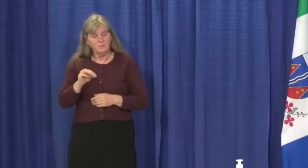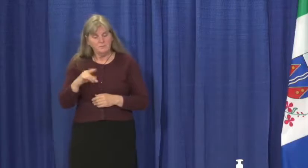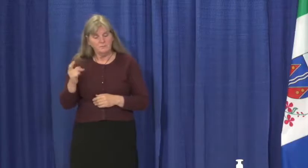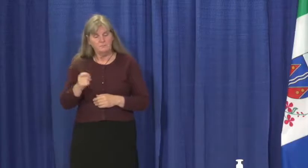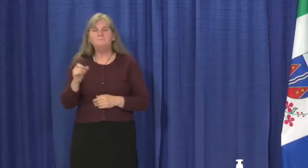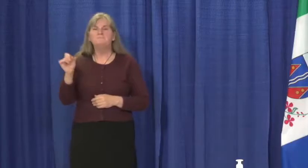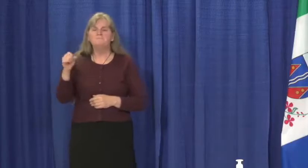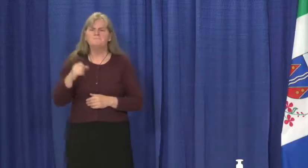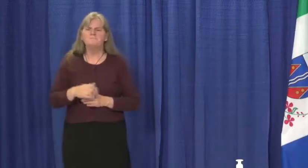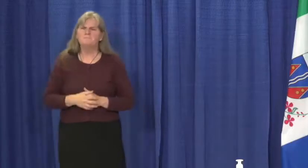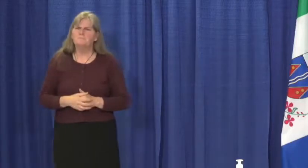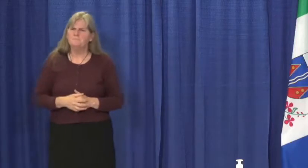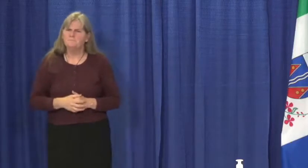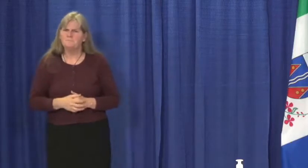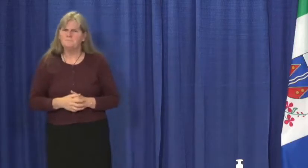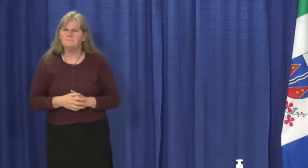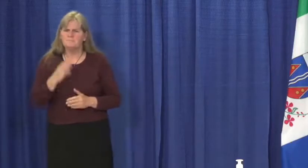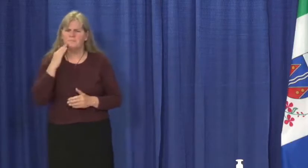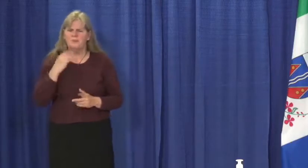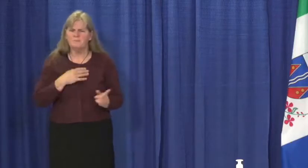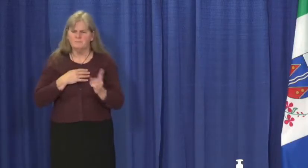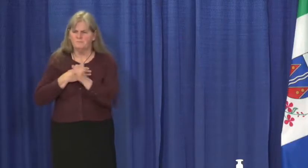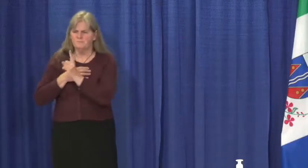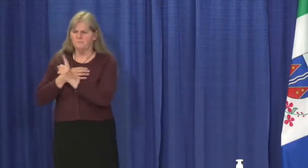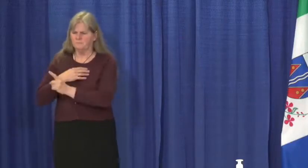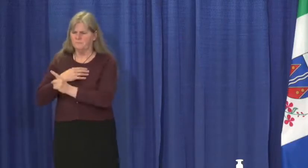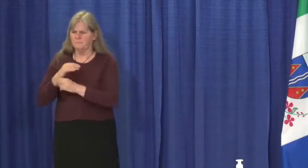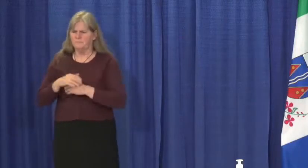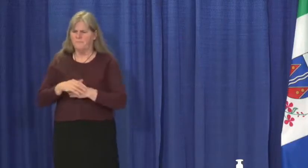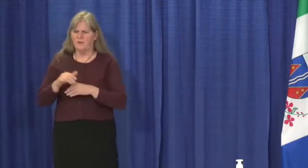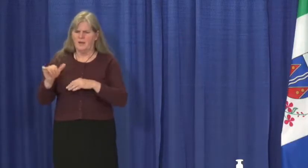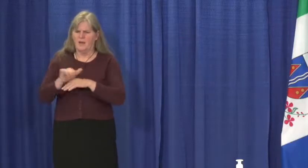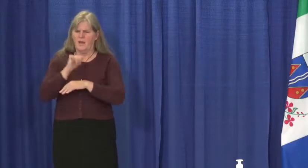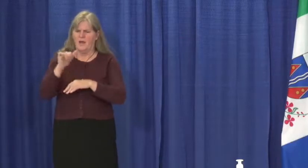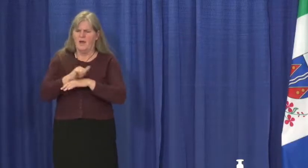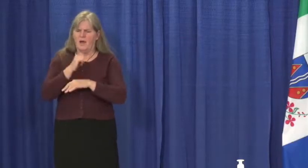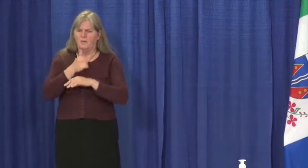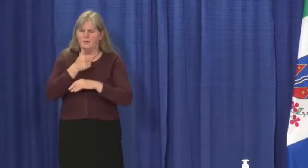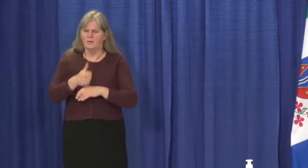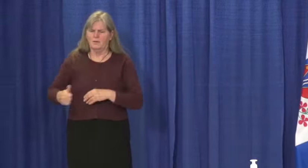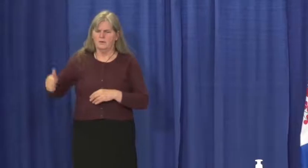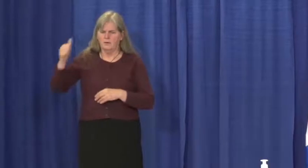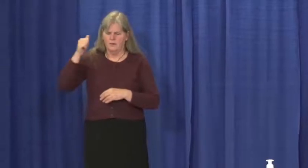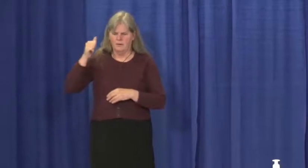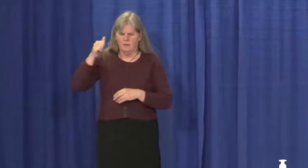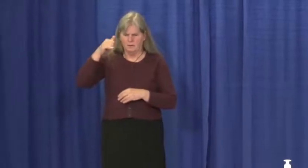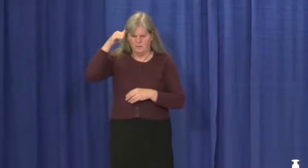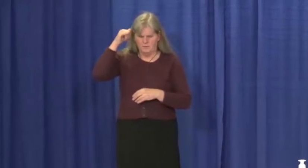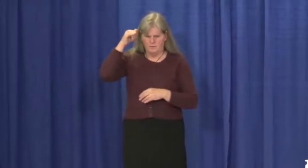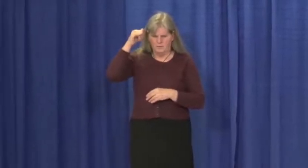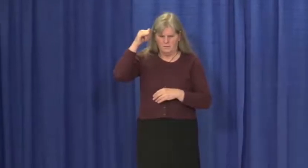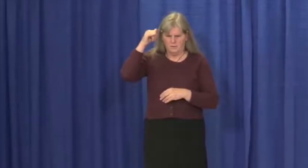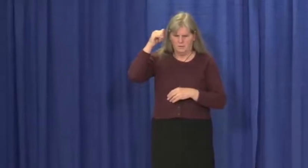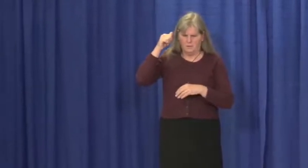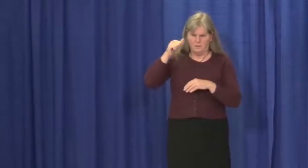Reporter: I think this is for the premier. Jason Kenney has says he will advocate for the border to open